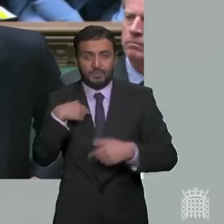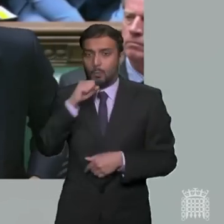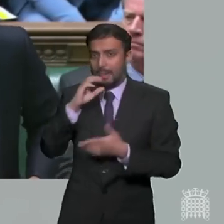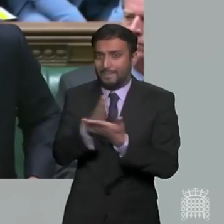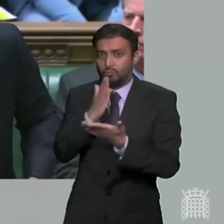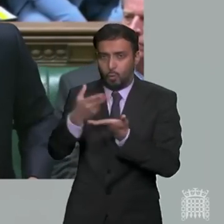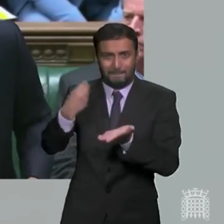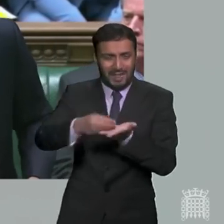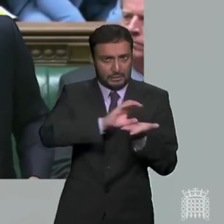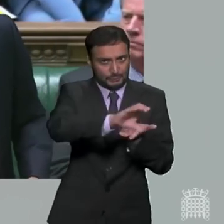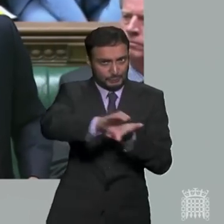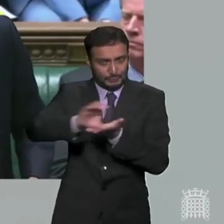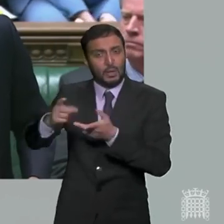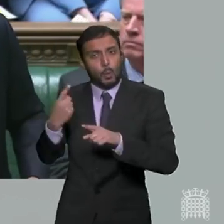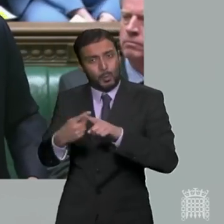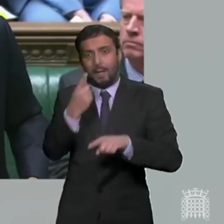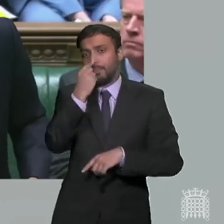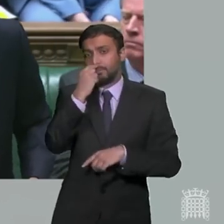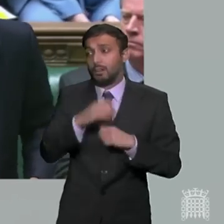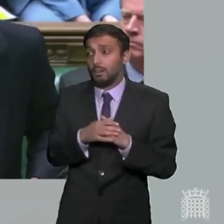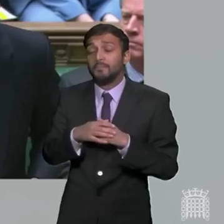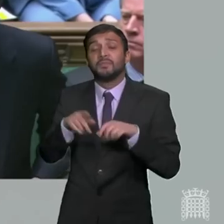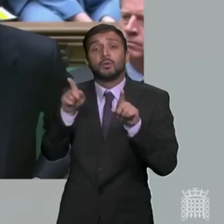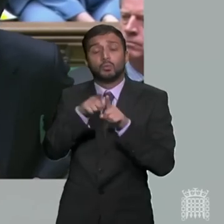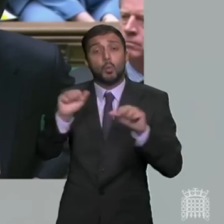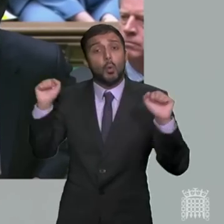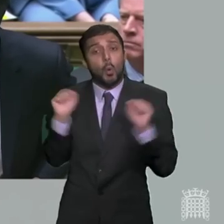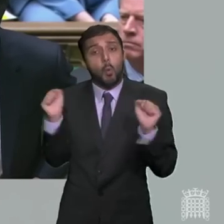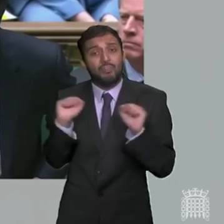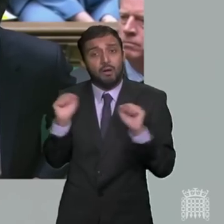Friend should also be reassured that the cold weather payment system provides extra financial